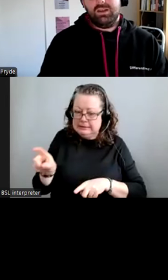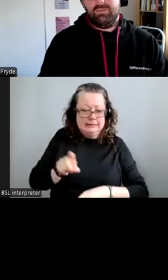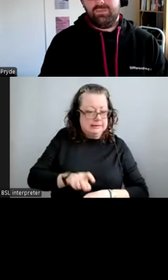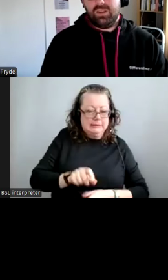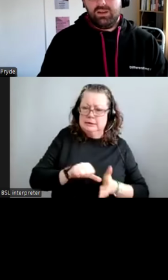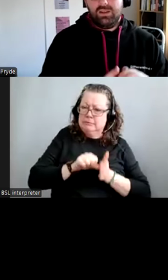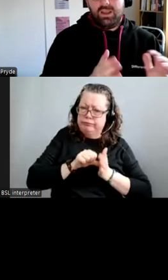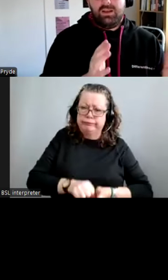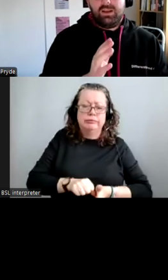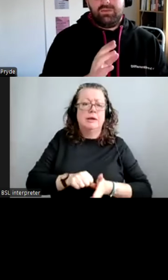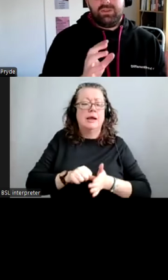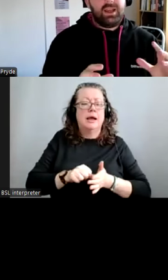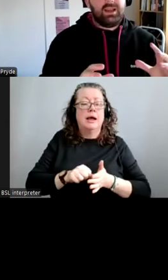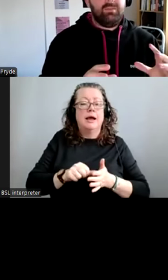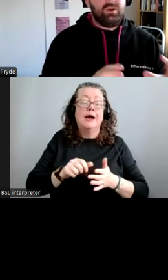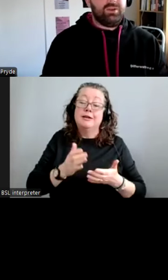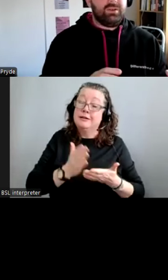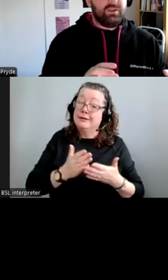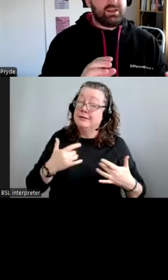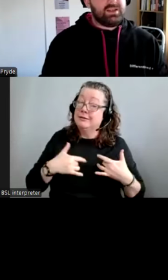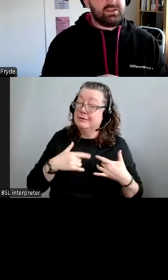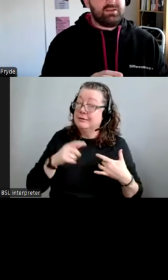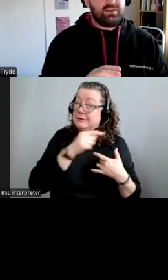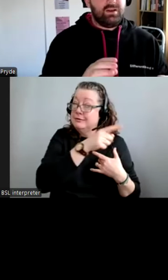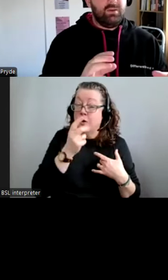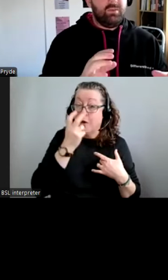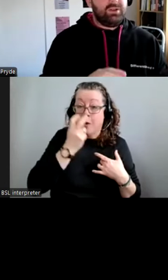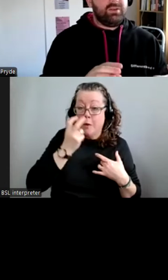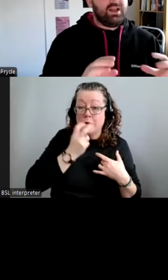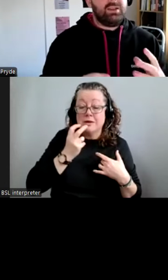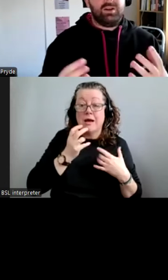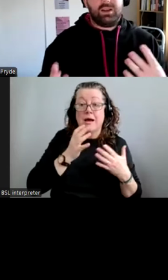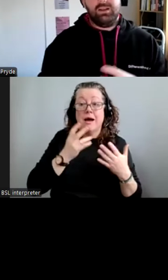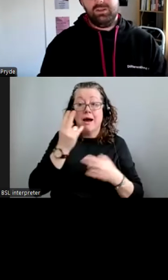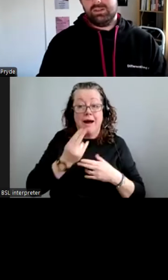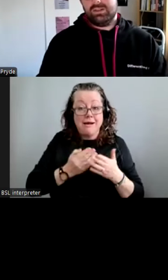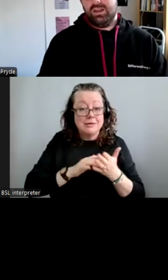that they lack modern access, modern landmark elements.